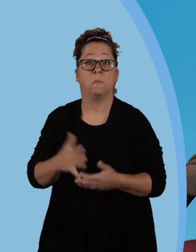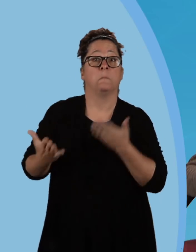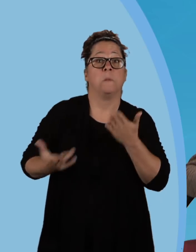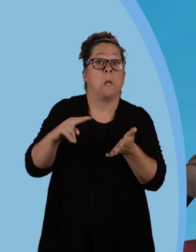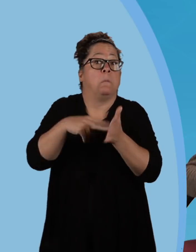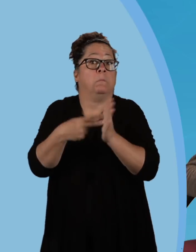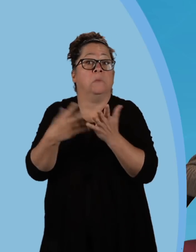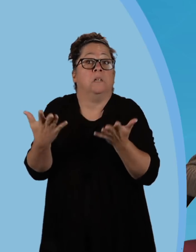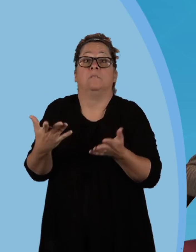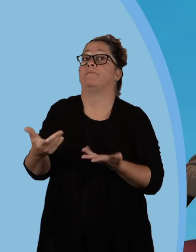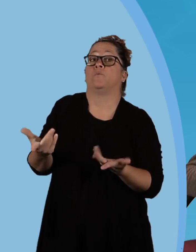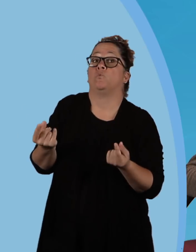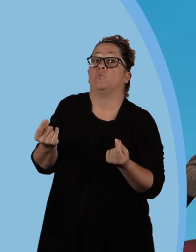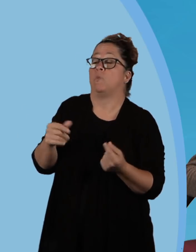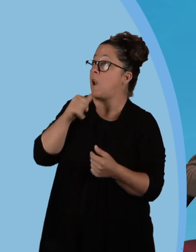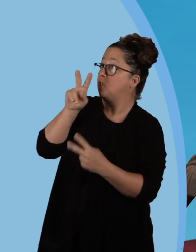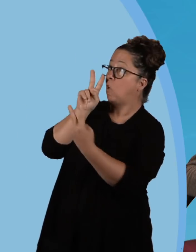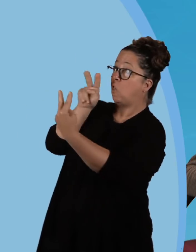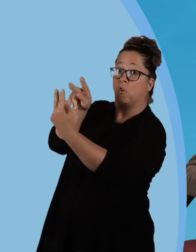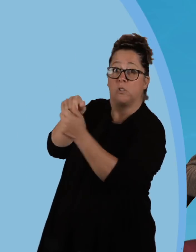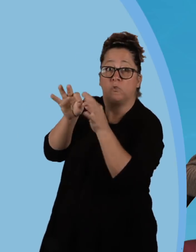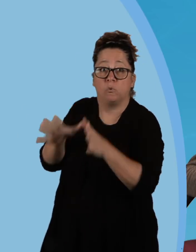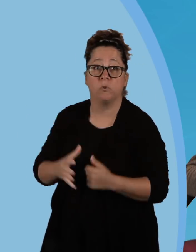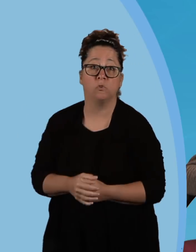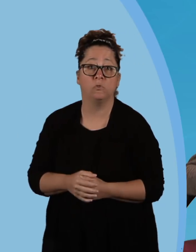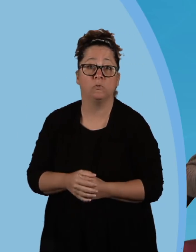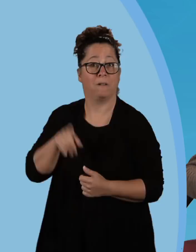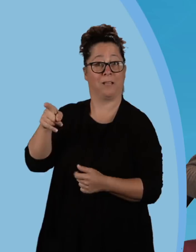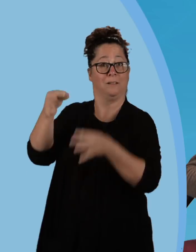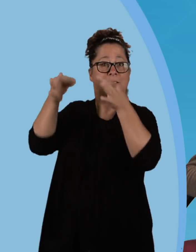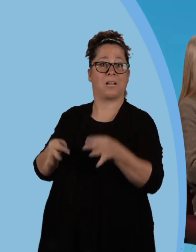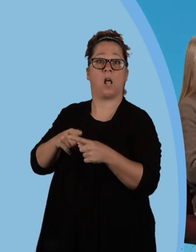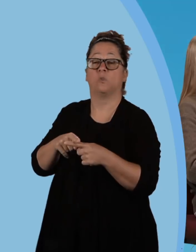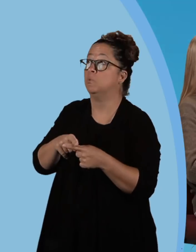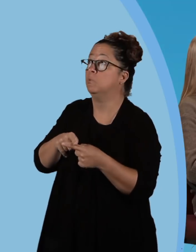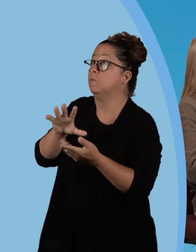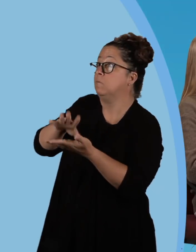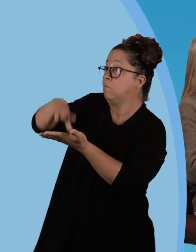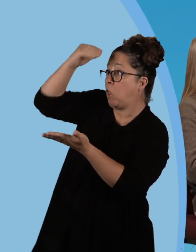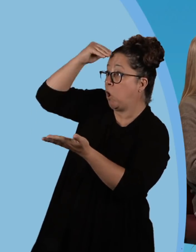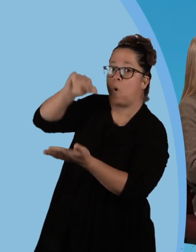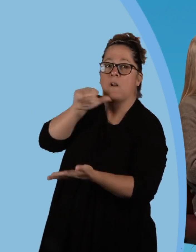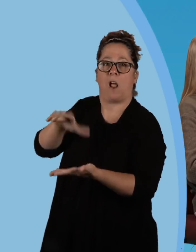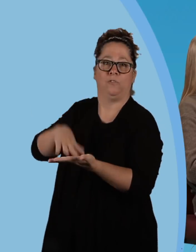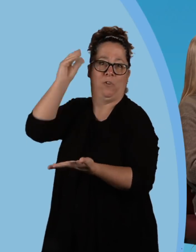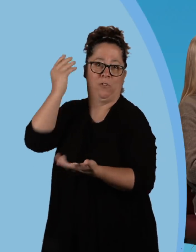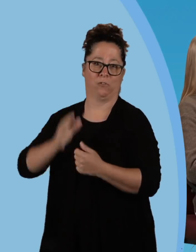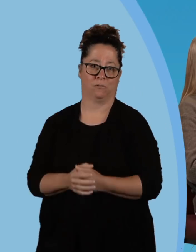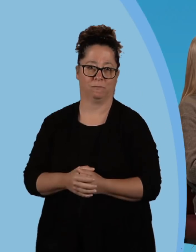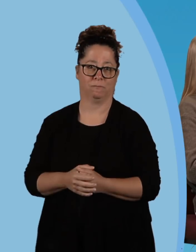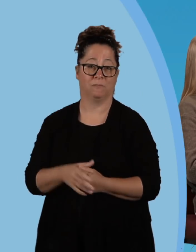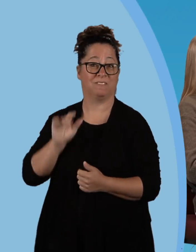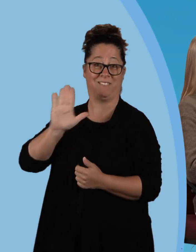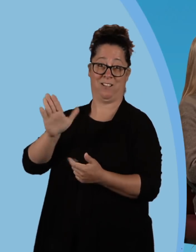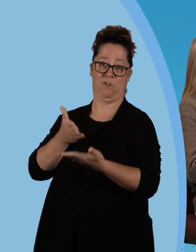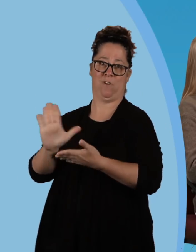not to understand something, that may mean that they choose not to look, that may mean that they just decide they don't want to learn